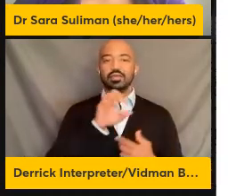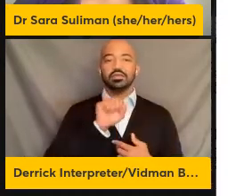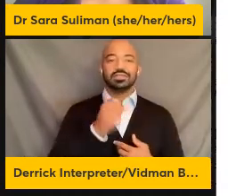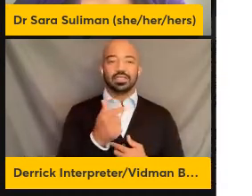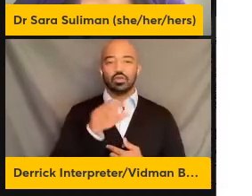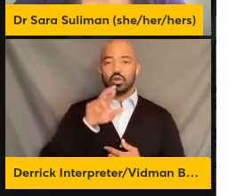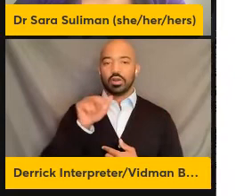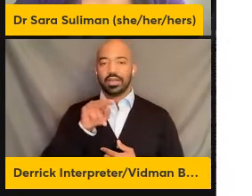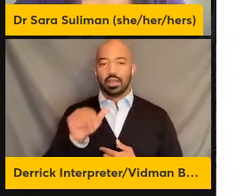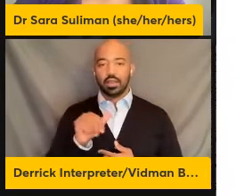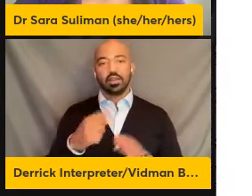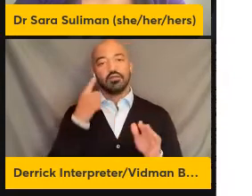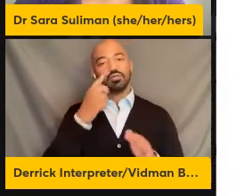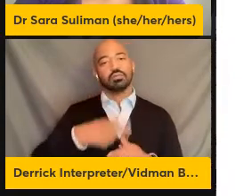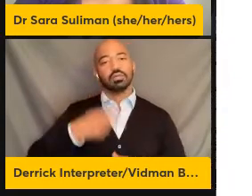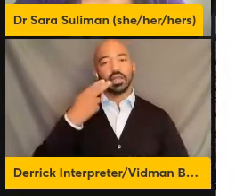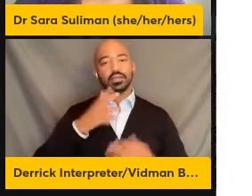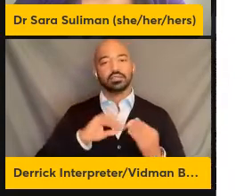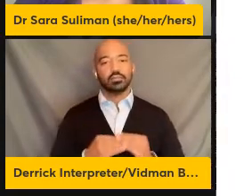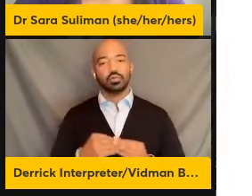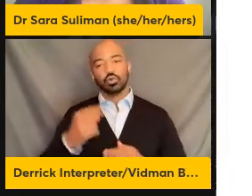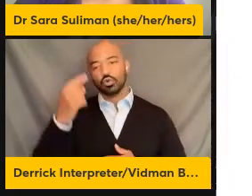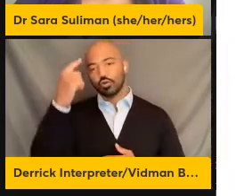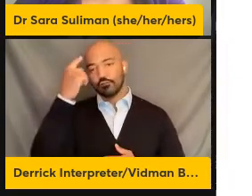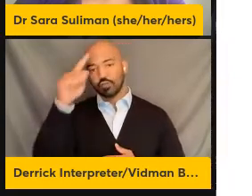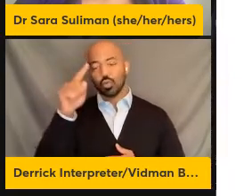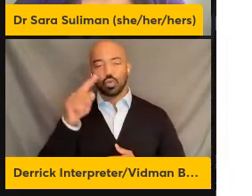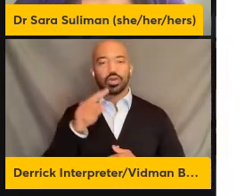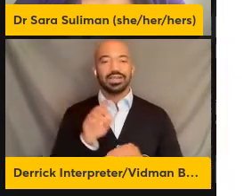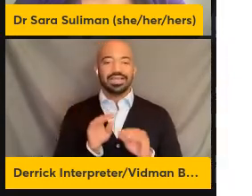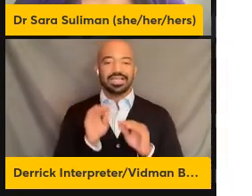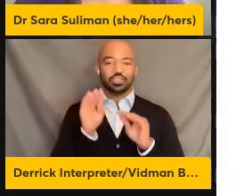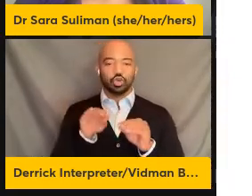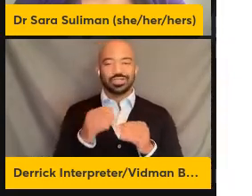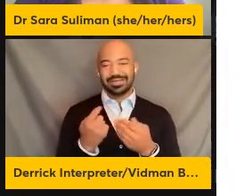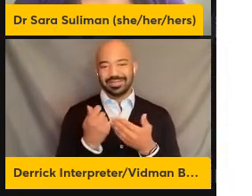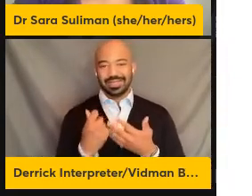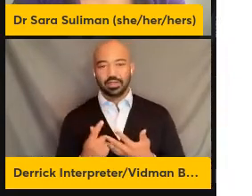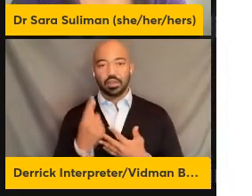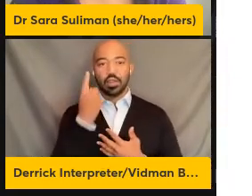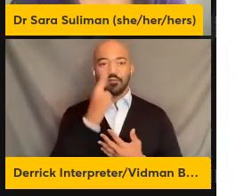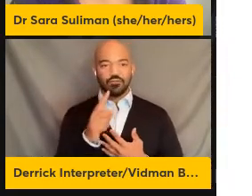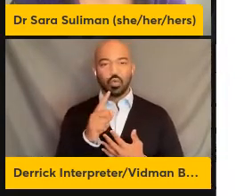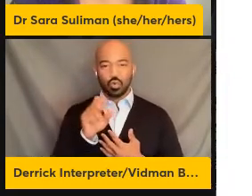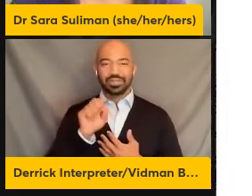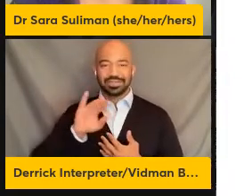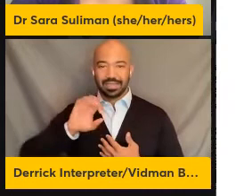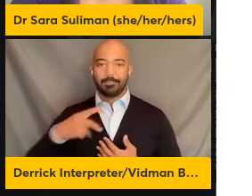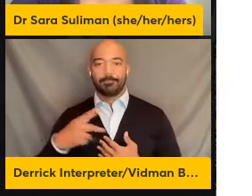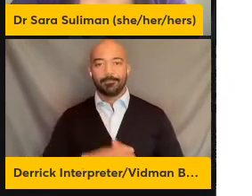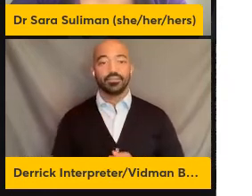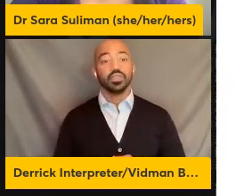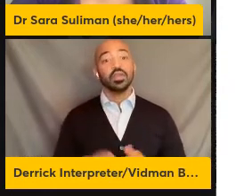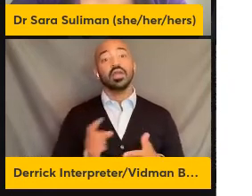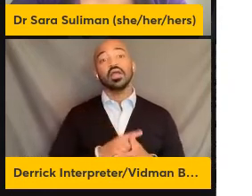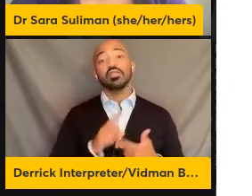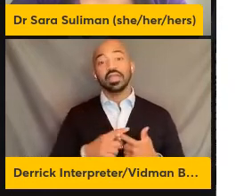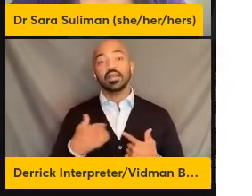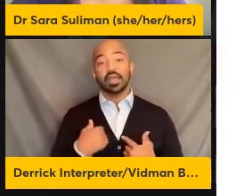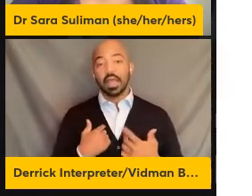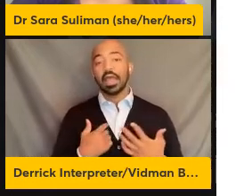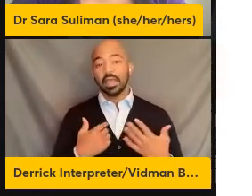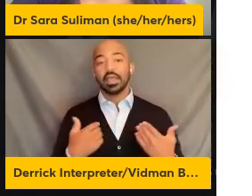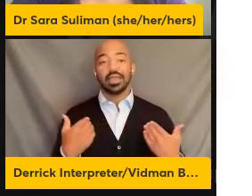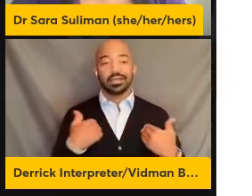to introduce a high number of insertion deletions around the lead snip, and then sorted single cells from these bulk THP one